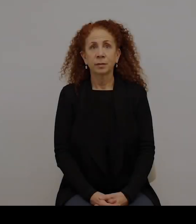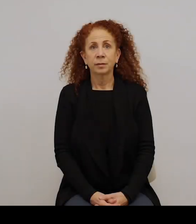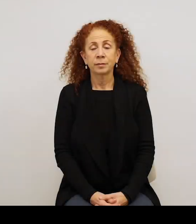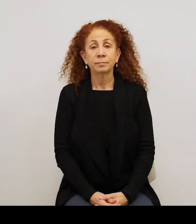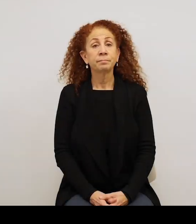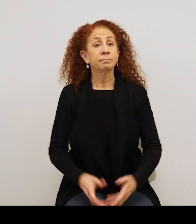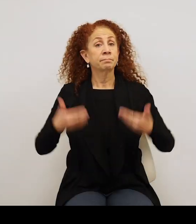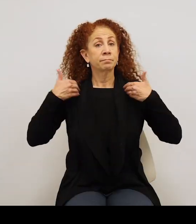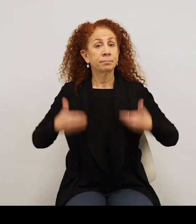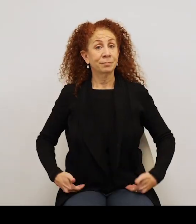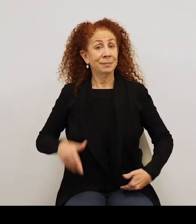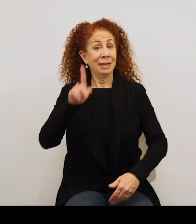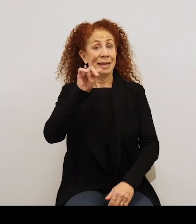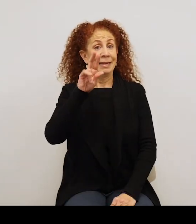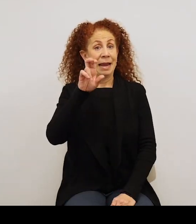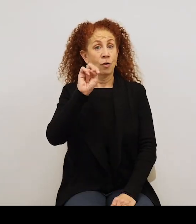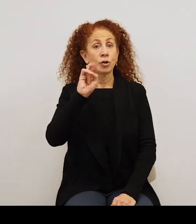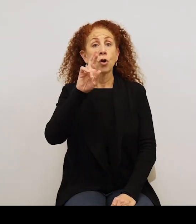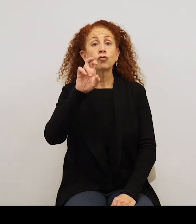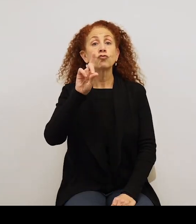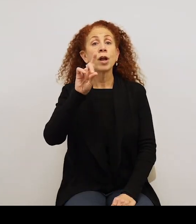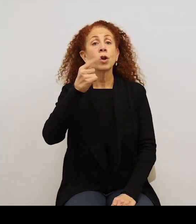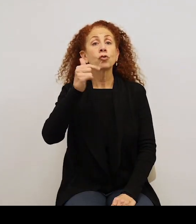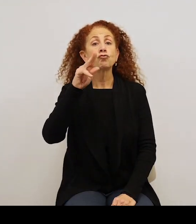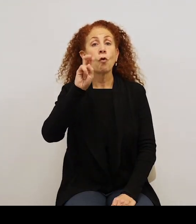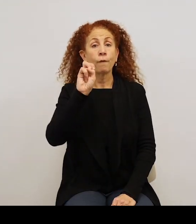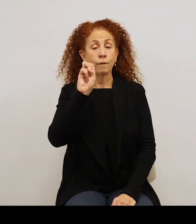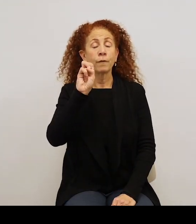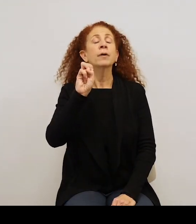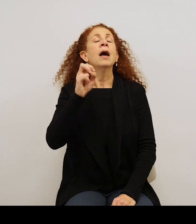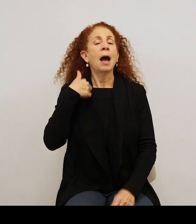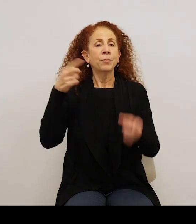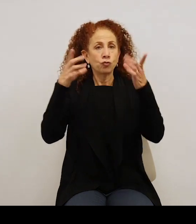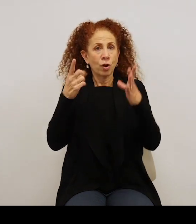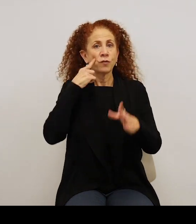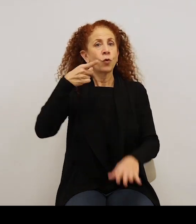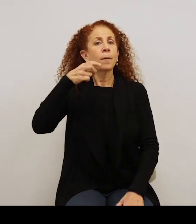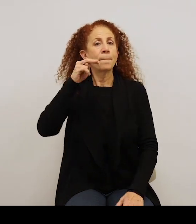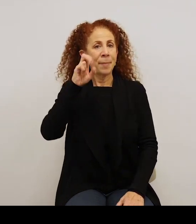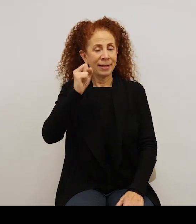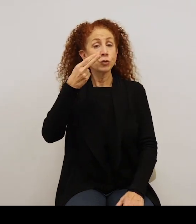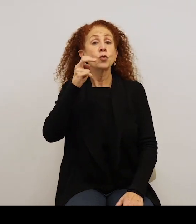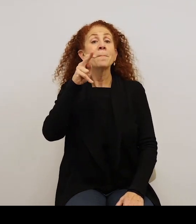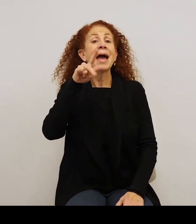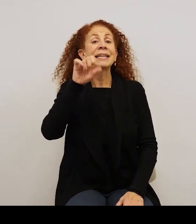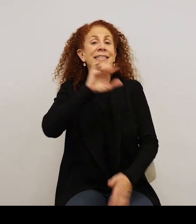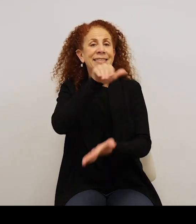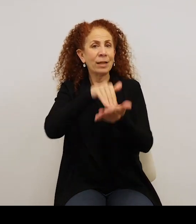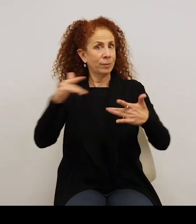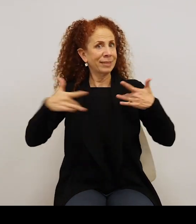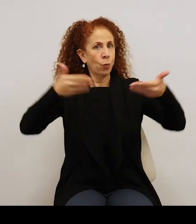My name is Karen Redrobe and I'm the director of Penn's Wolf Humanities Center. And I'm very excited to welcome you here tonight